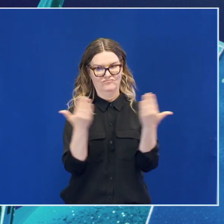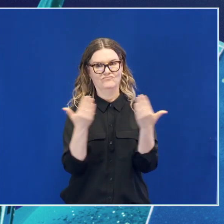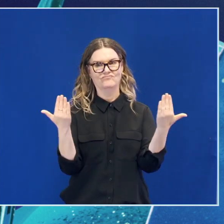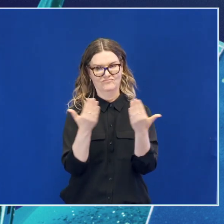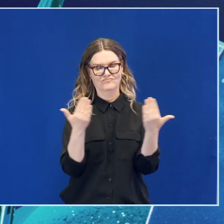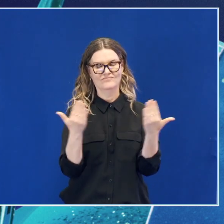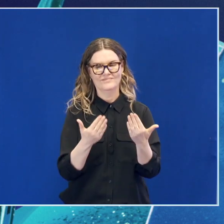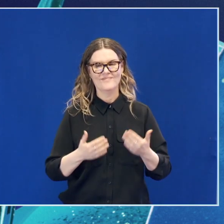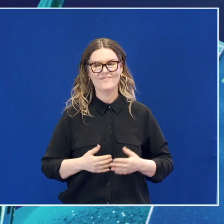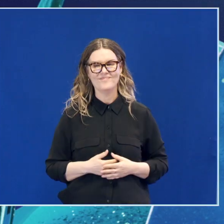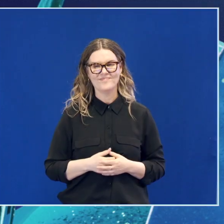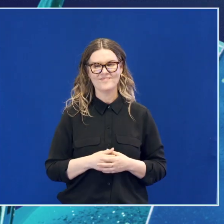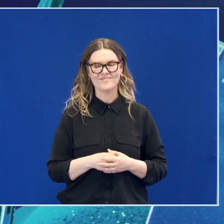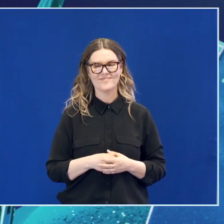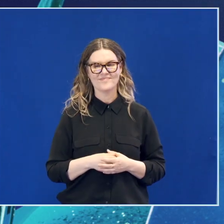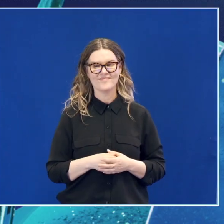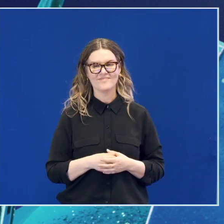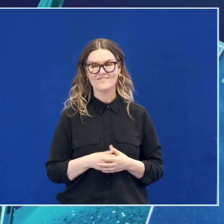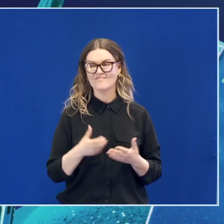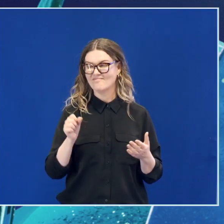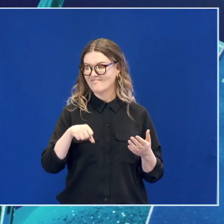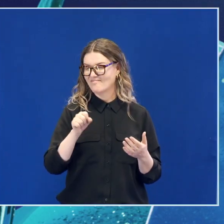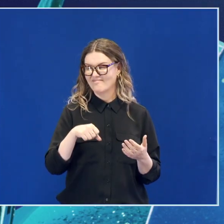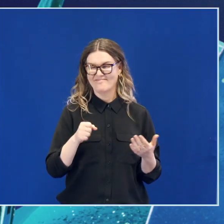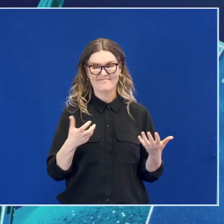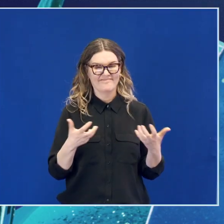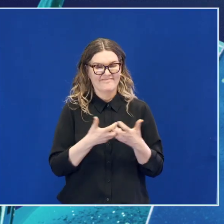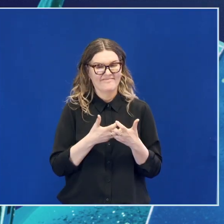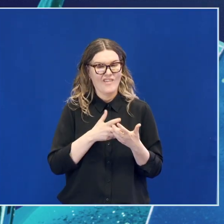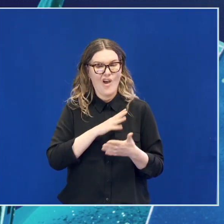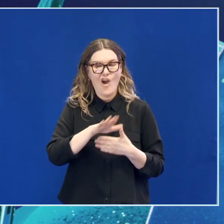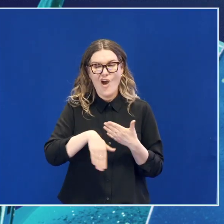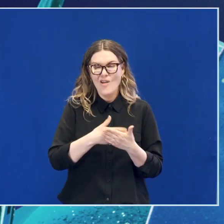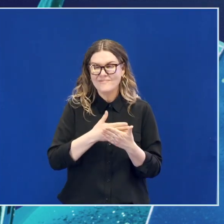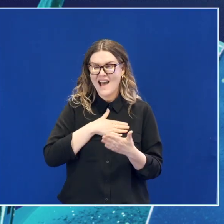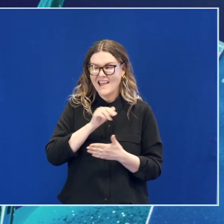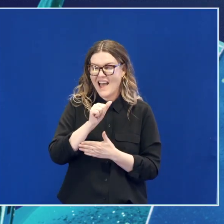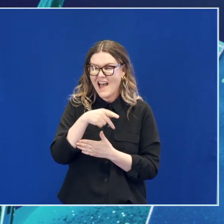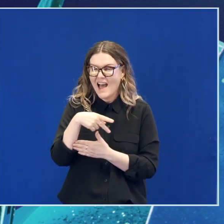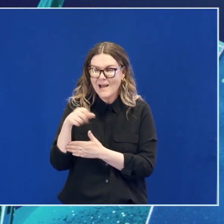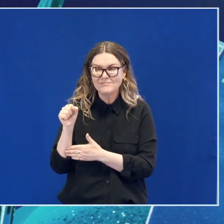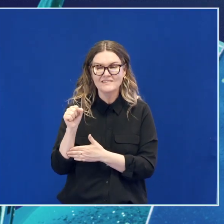like Outlook, Word, and Teams. And down the left side of the Copilot application